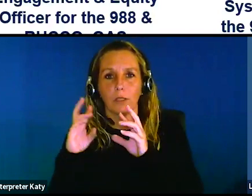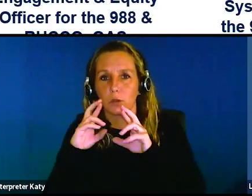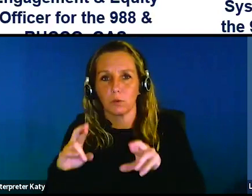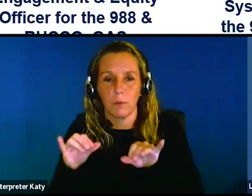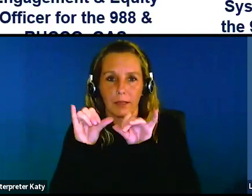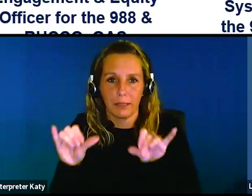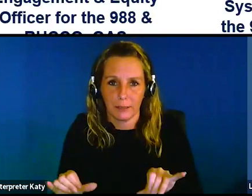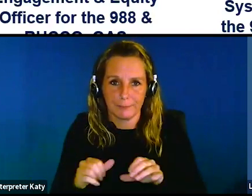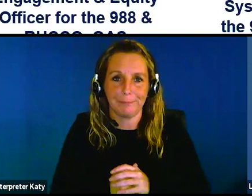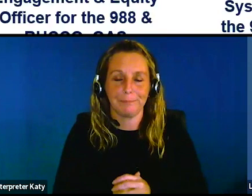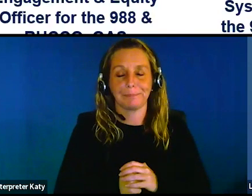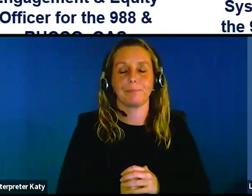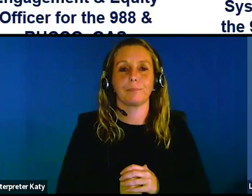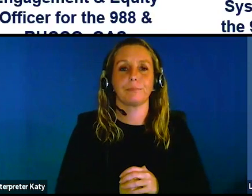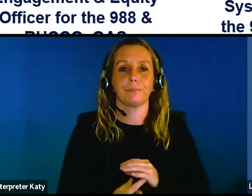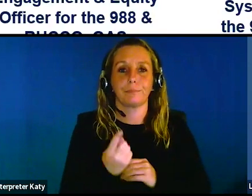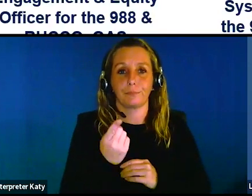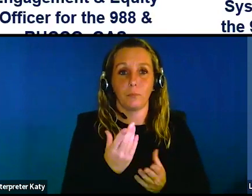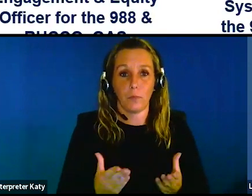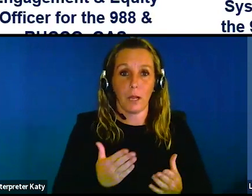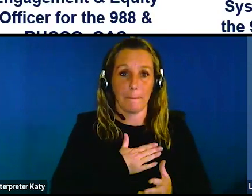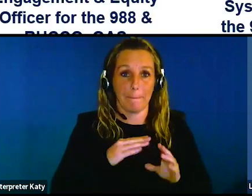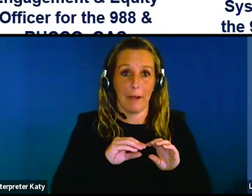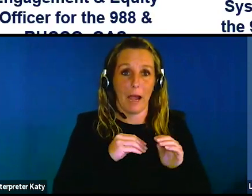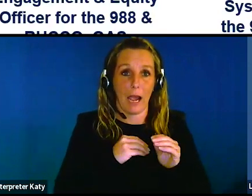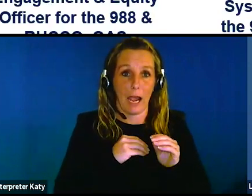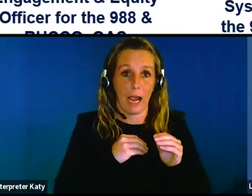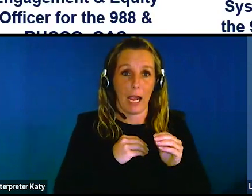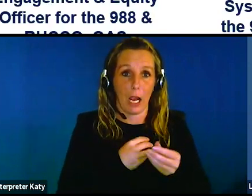One of the things that my office has as their